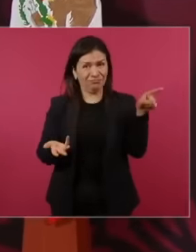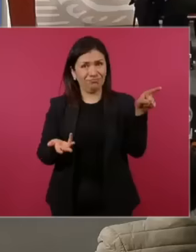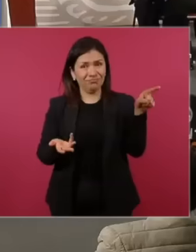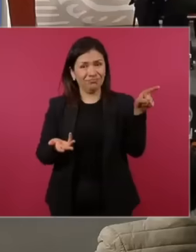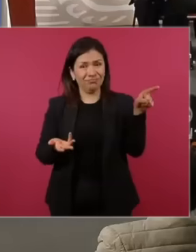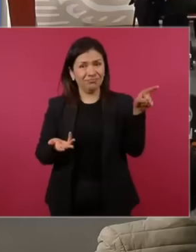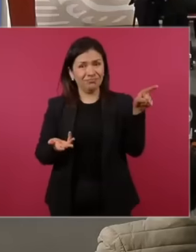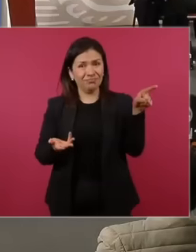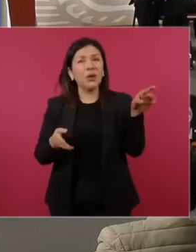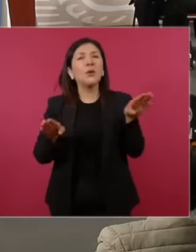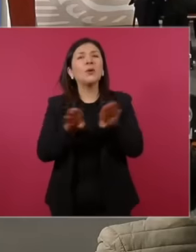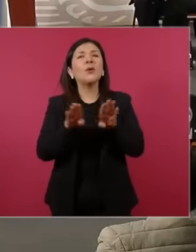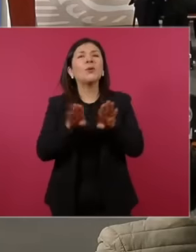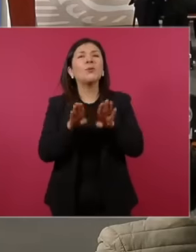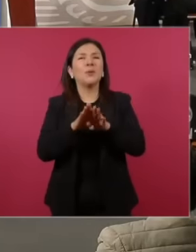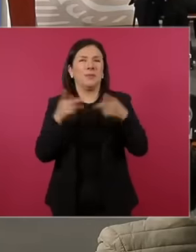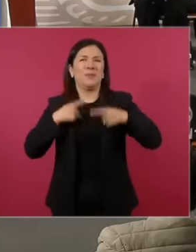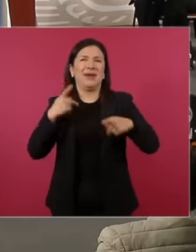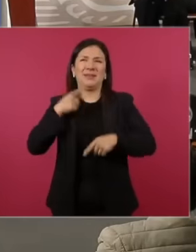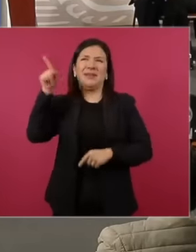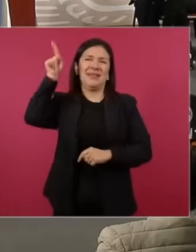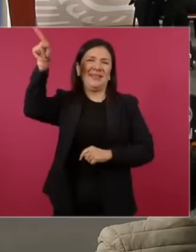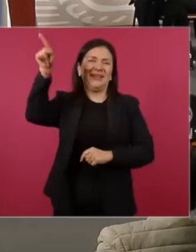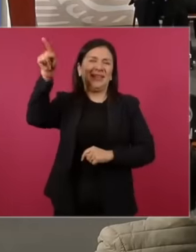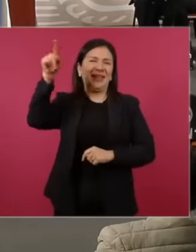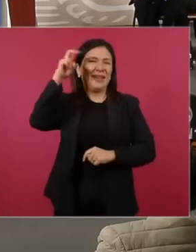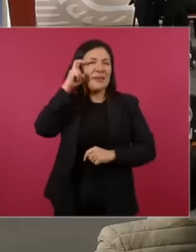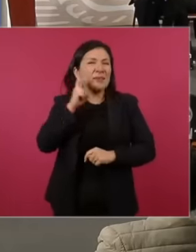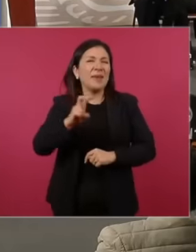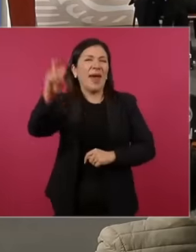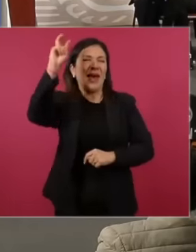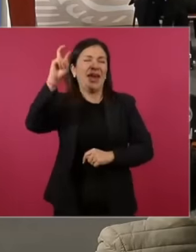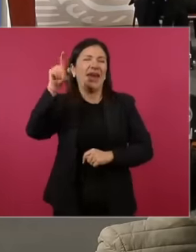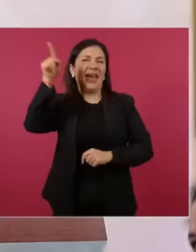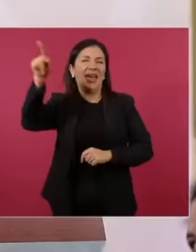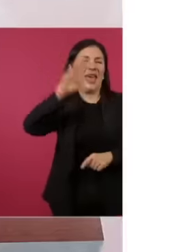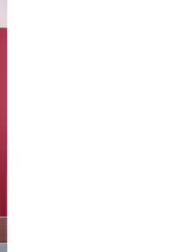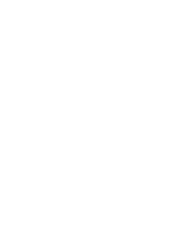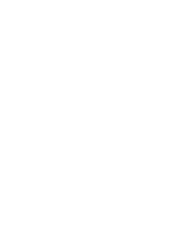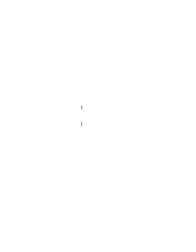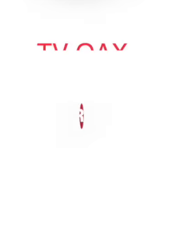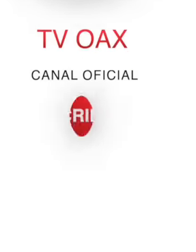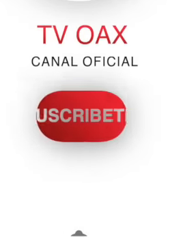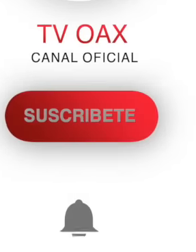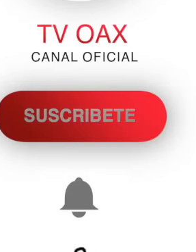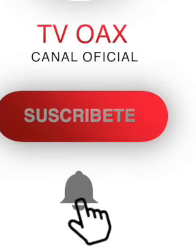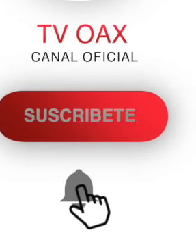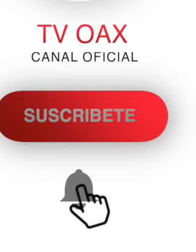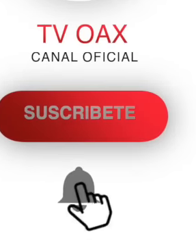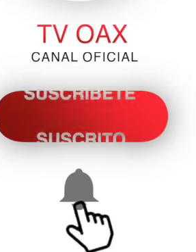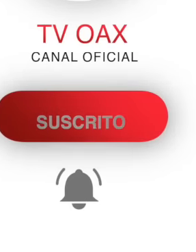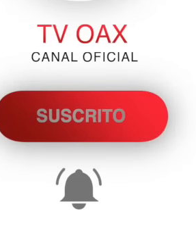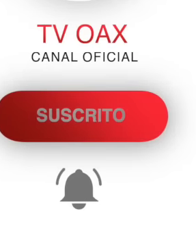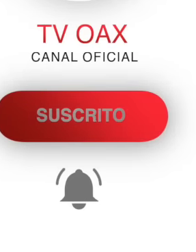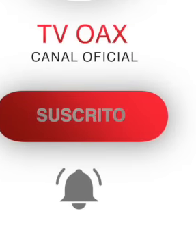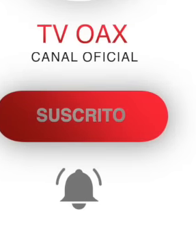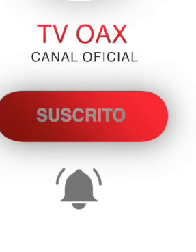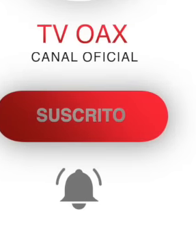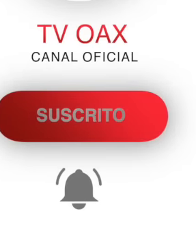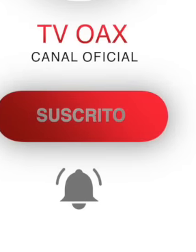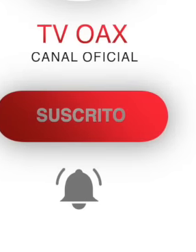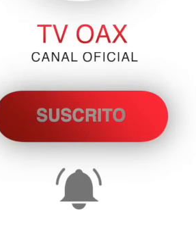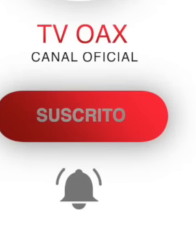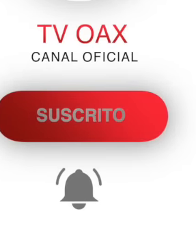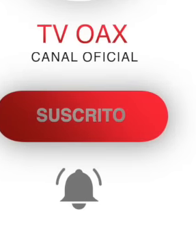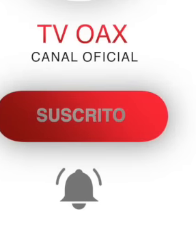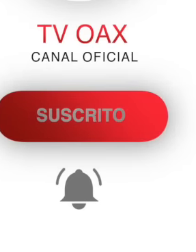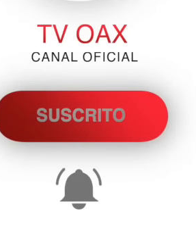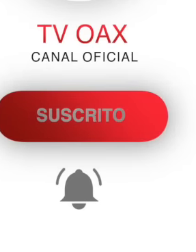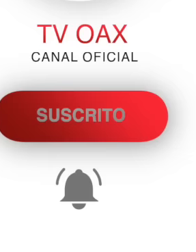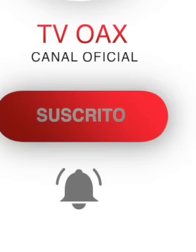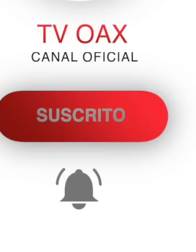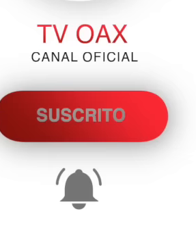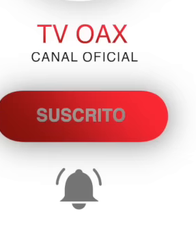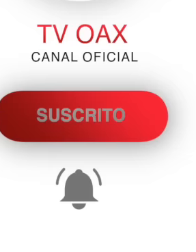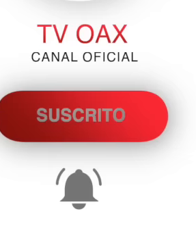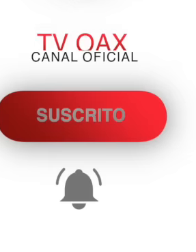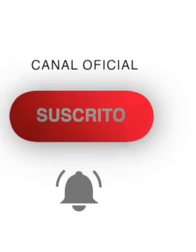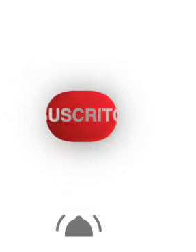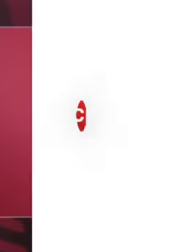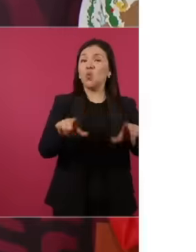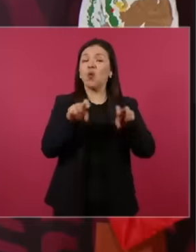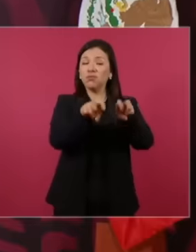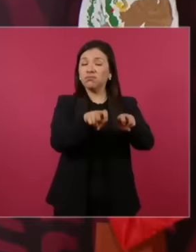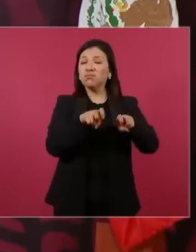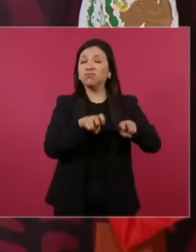like those who traveled from Madrid to Mexico City in the luxury seats, they were not